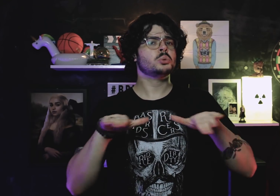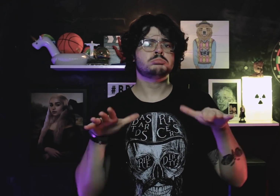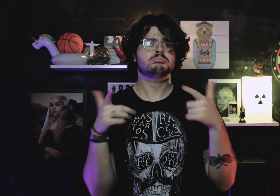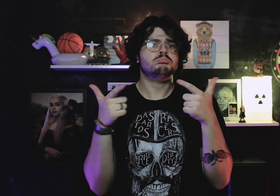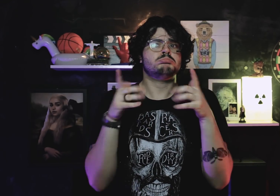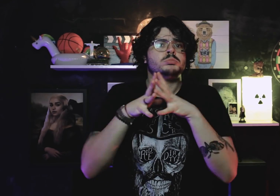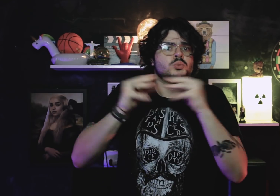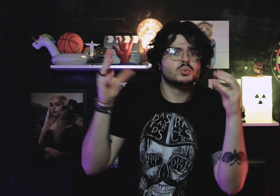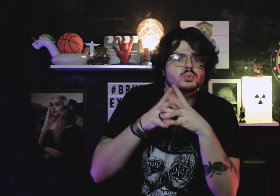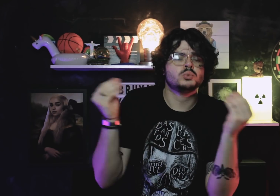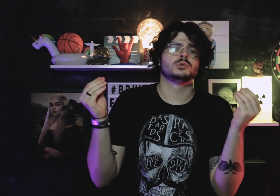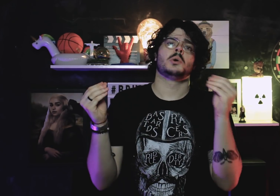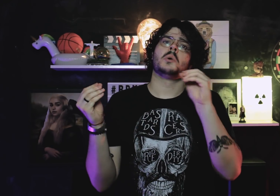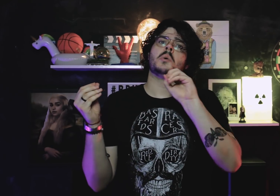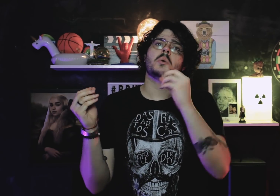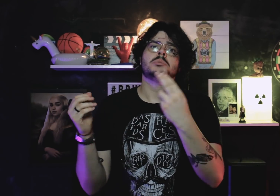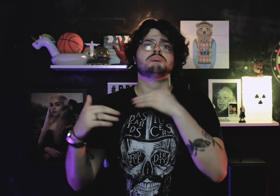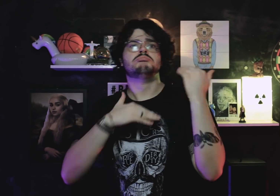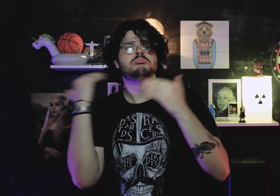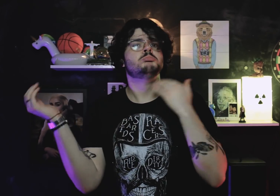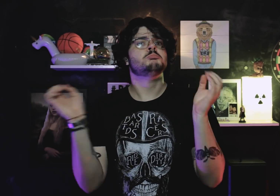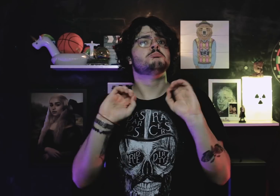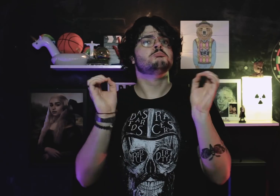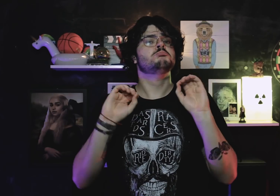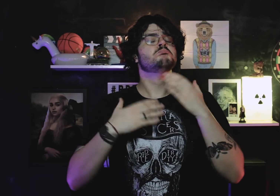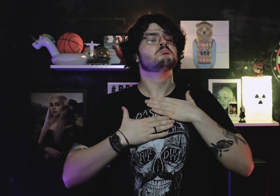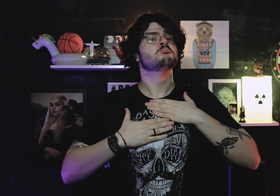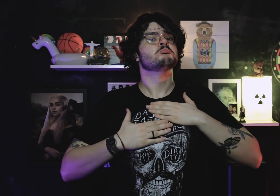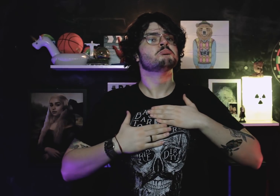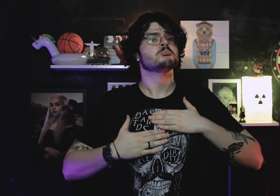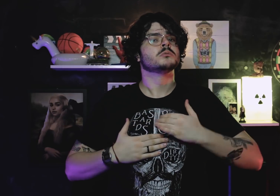without disappearances and deaths.